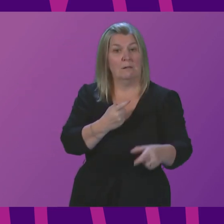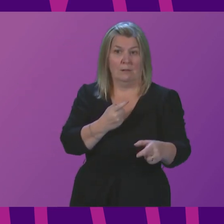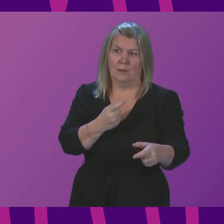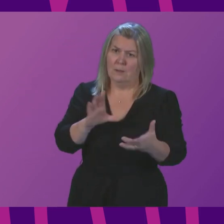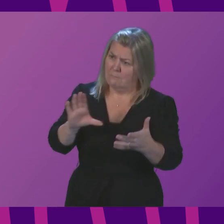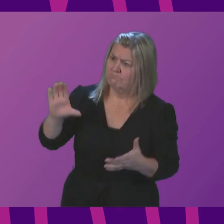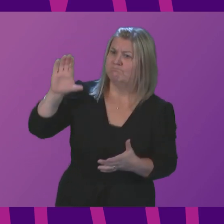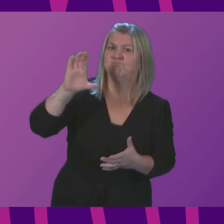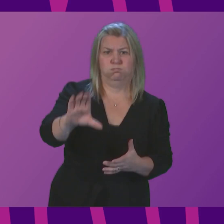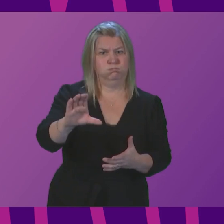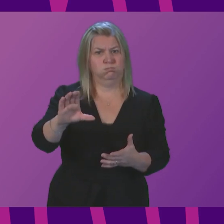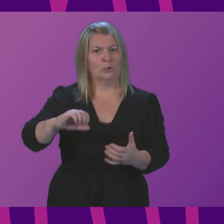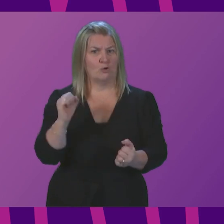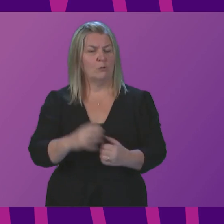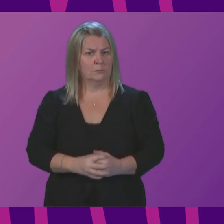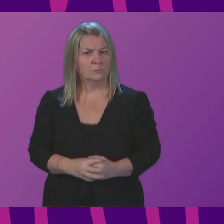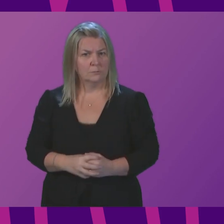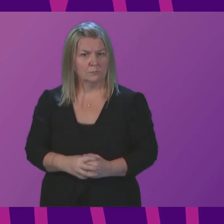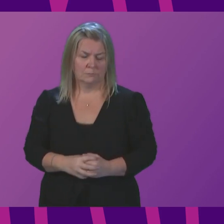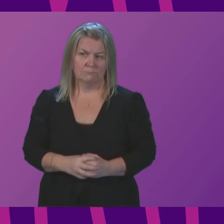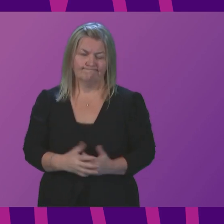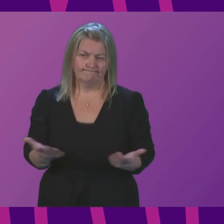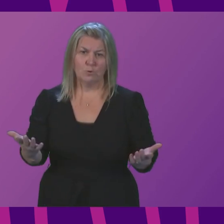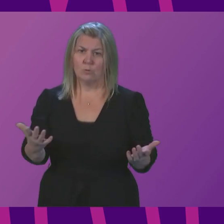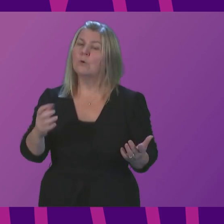We will continue to consider suggestions, wherever they come from, so that we fully